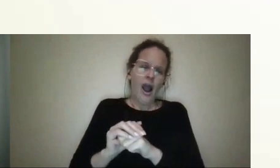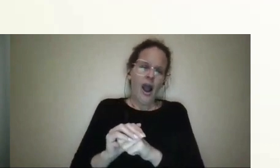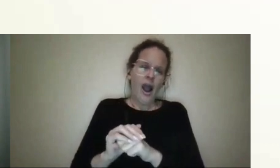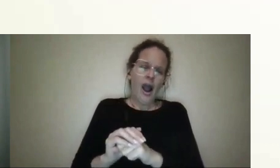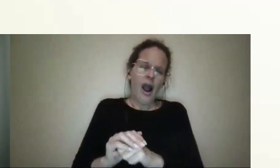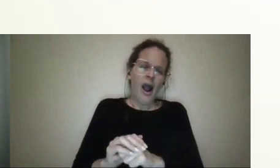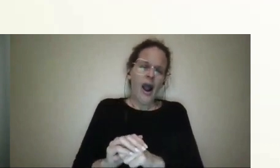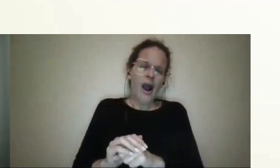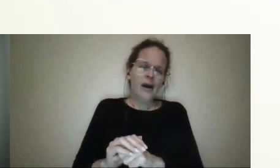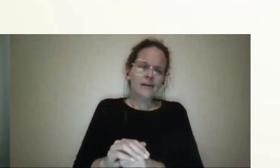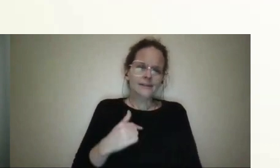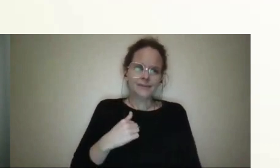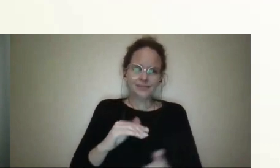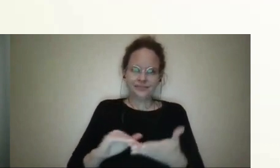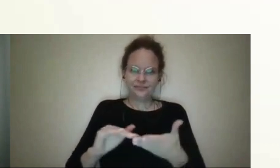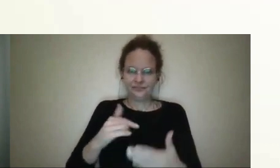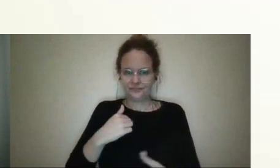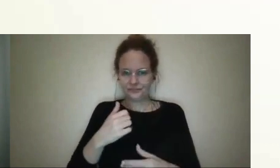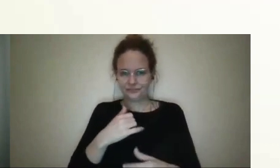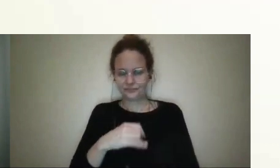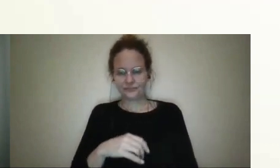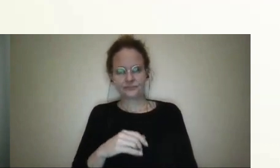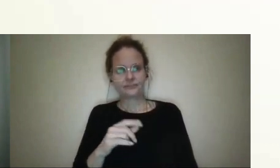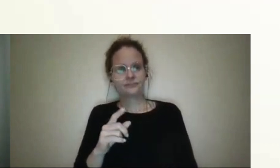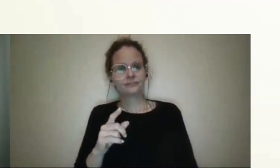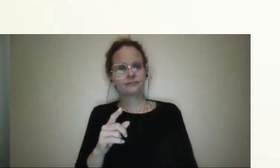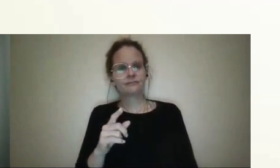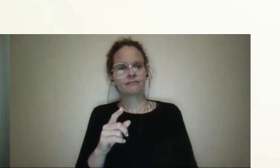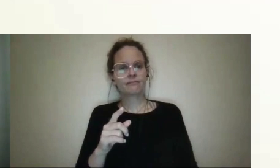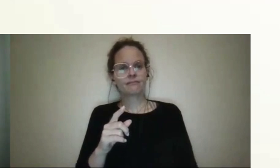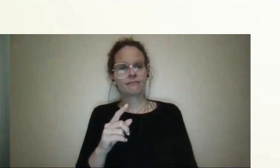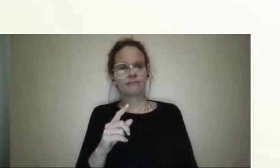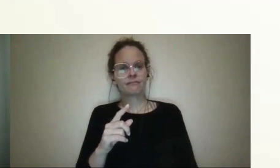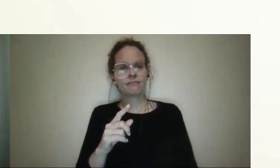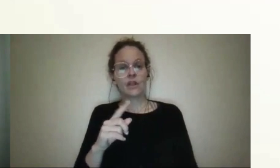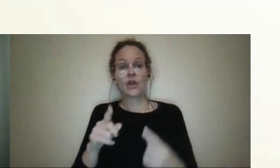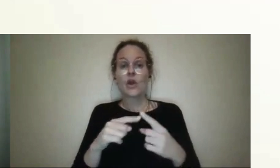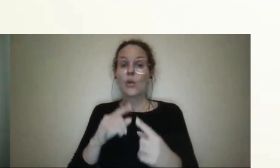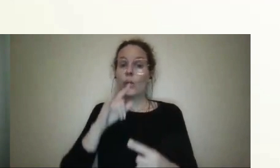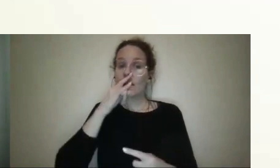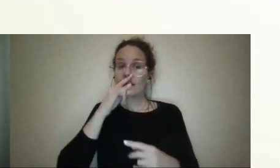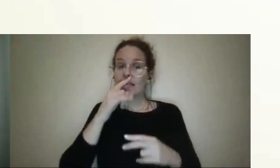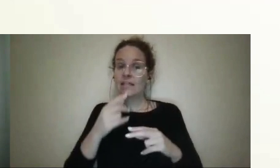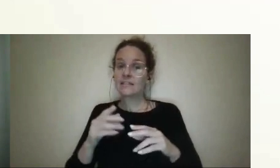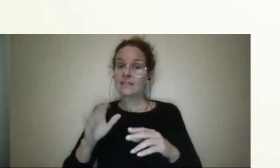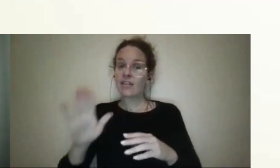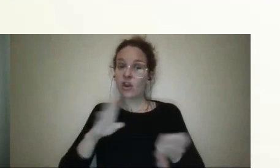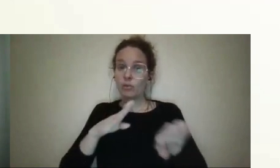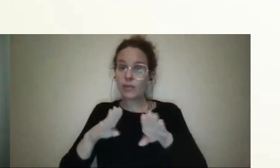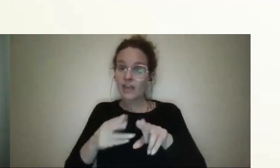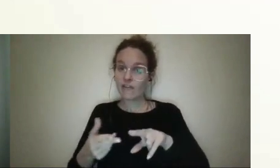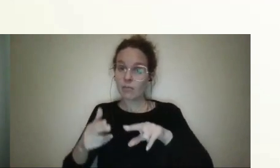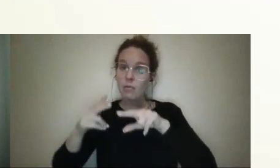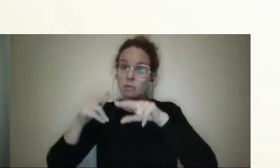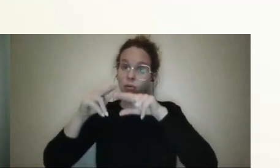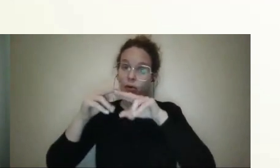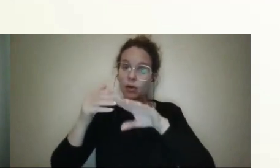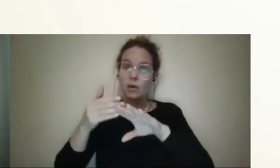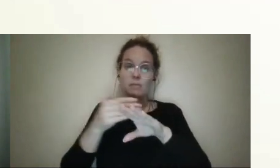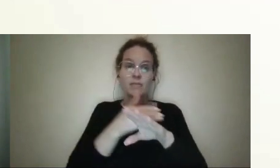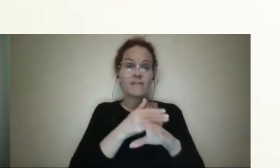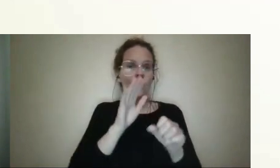we want to work on when they're escalating but we want to get it before they peak because once